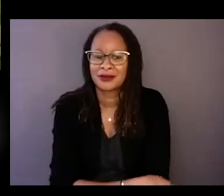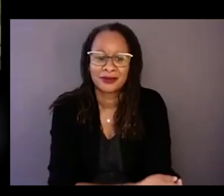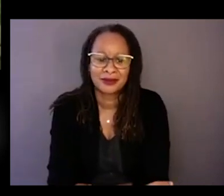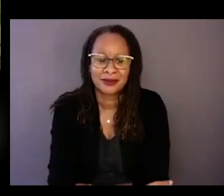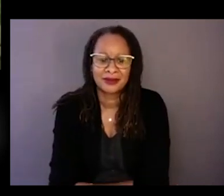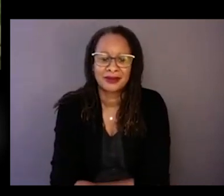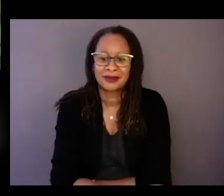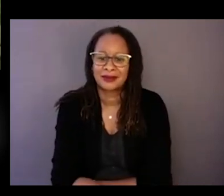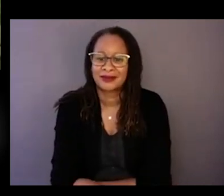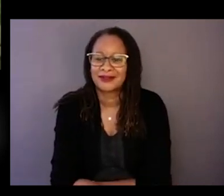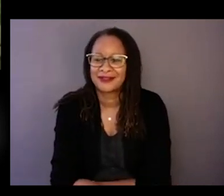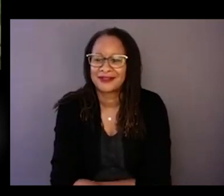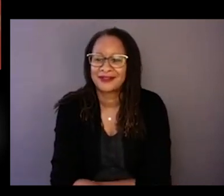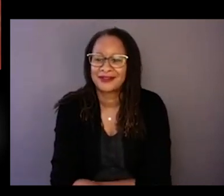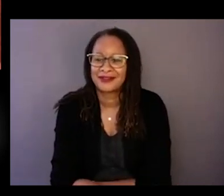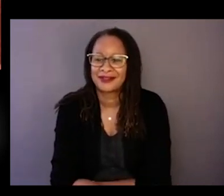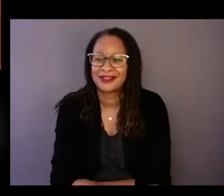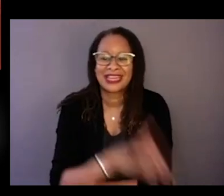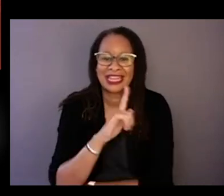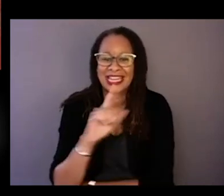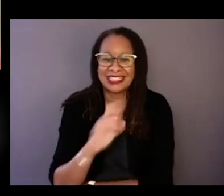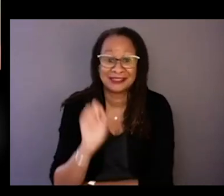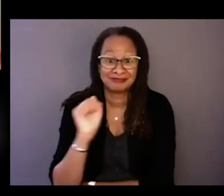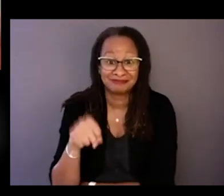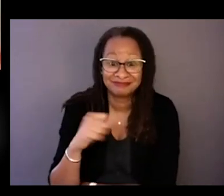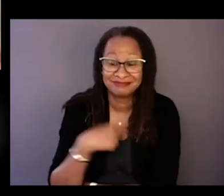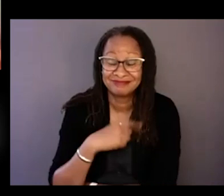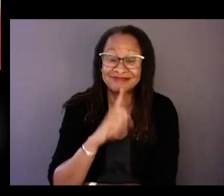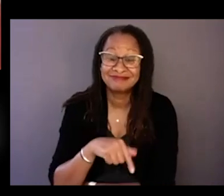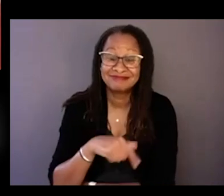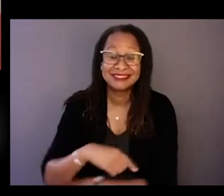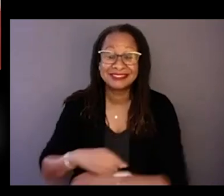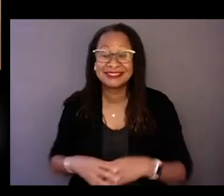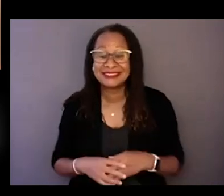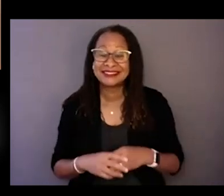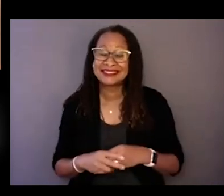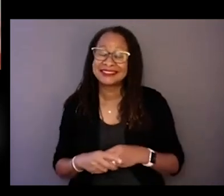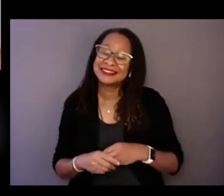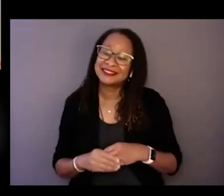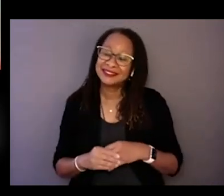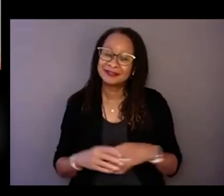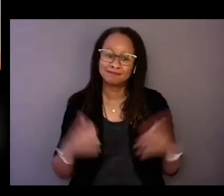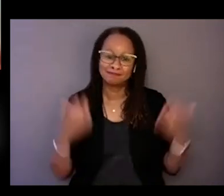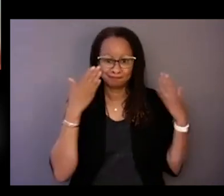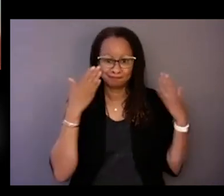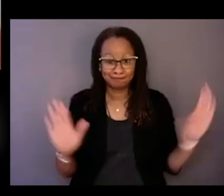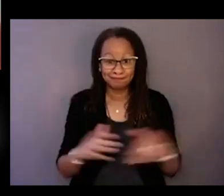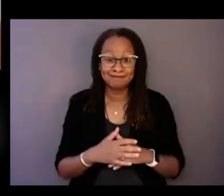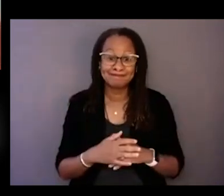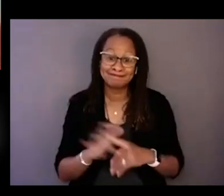You want to take it, Liz? Sure. You know, I think as Sam said, we don't know what goes on with her Instagram.